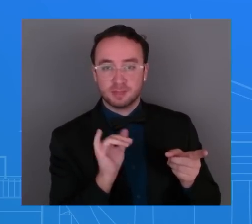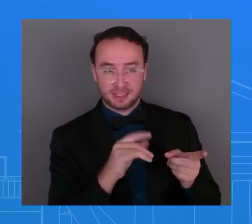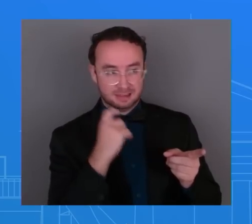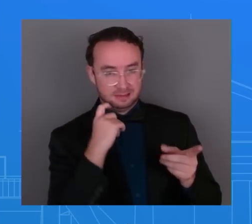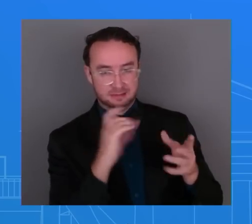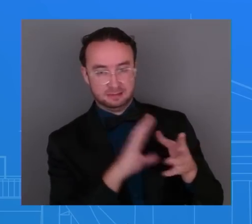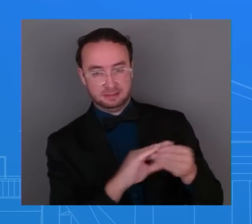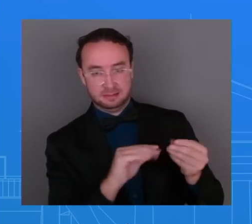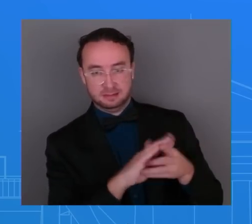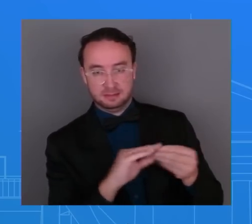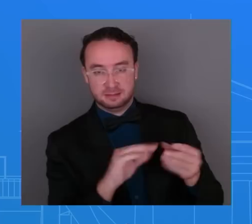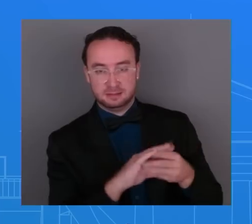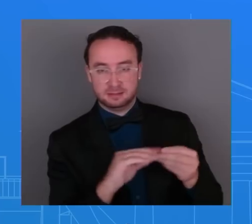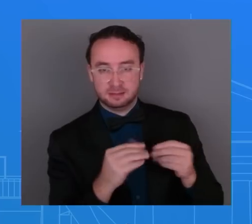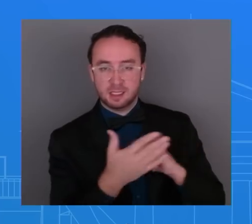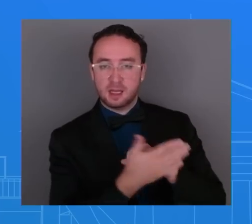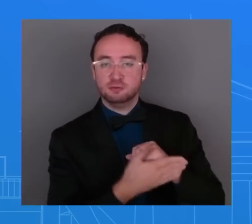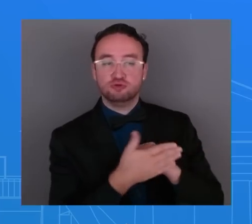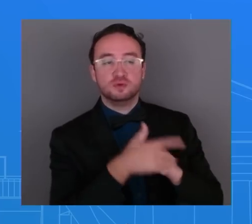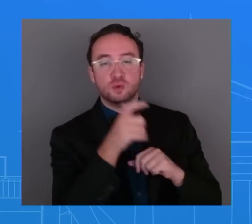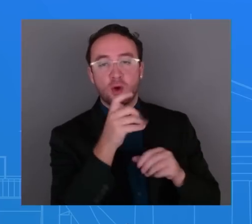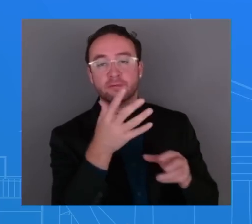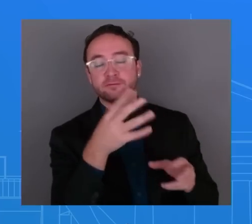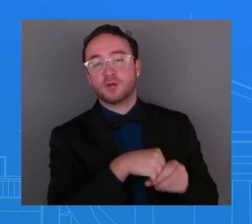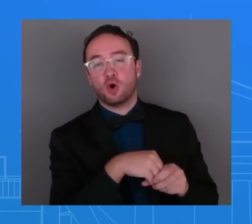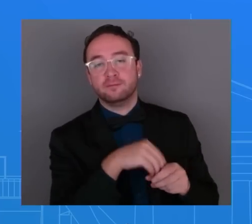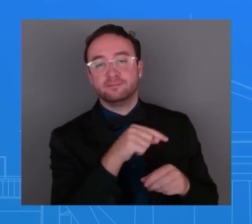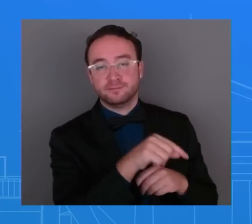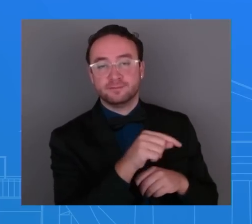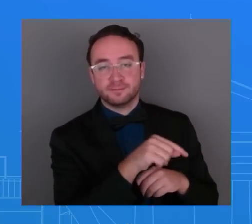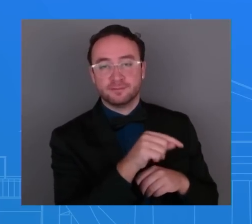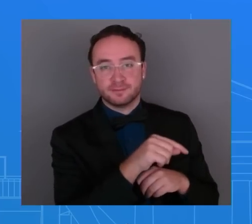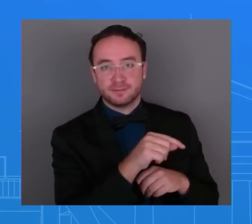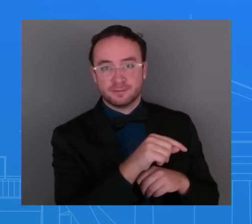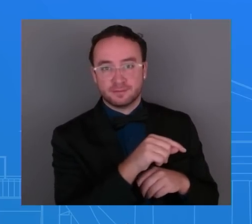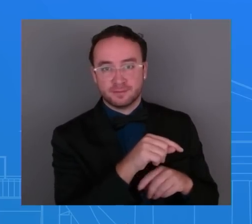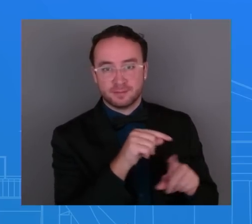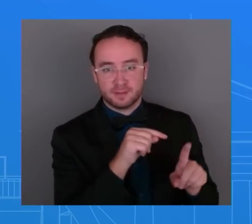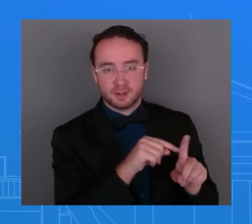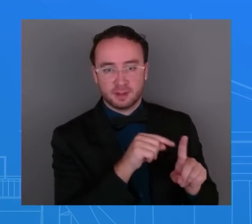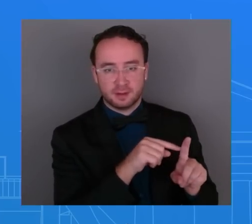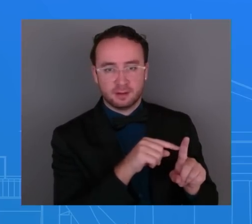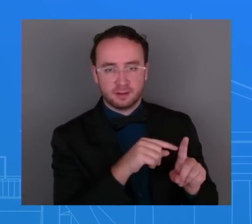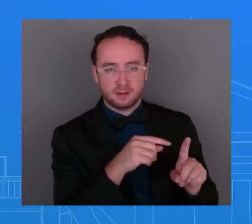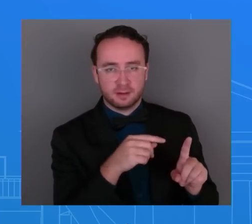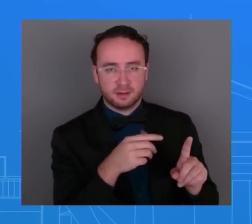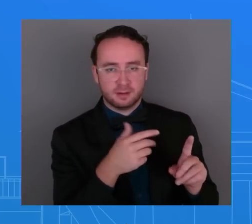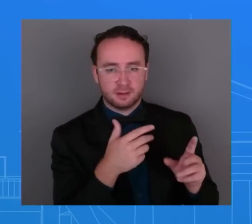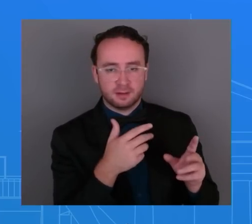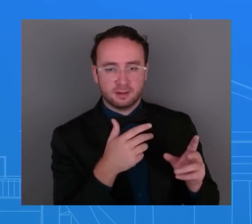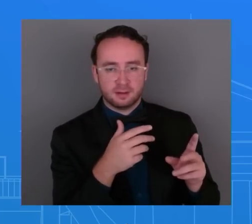in the July 28th election -- presidential election. And Maduro must recognize it. We've said that, and we'll continue to say that.